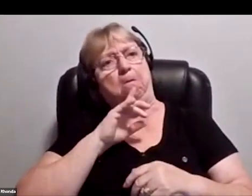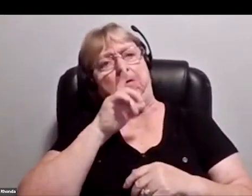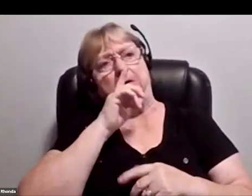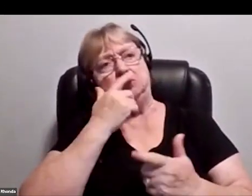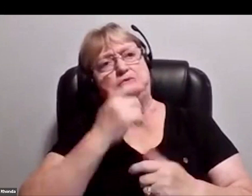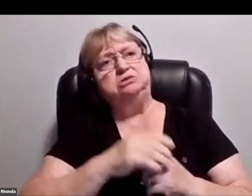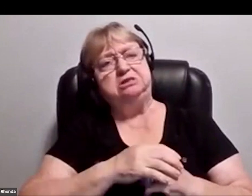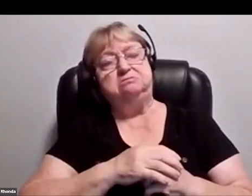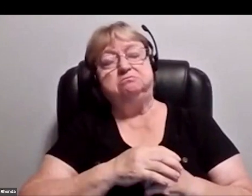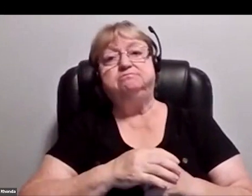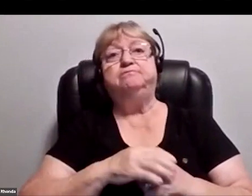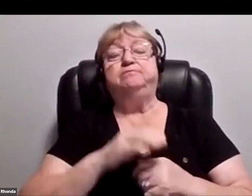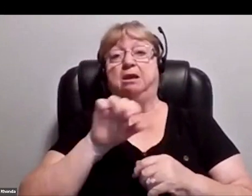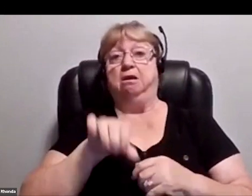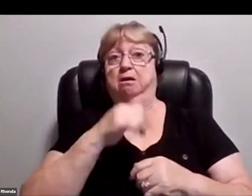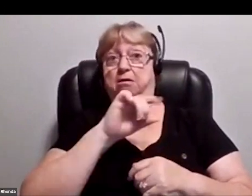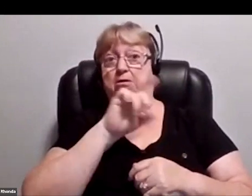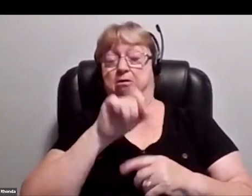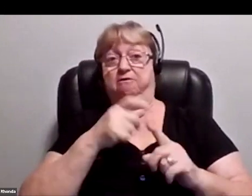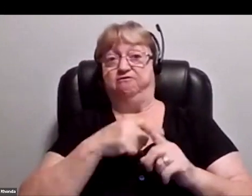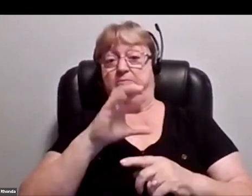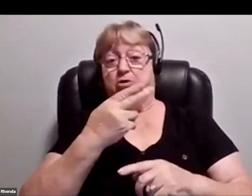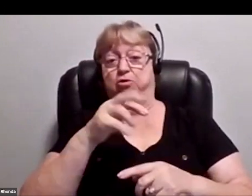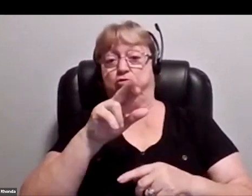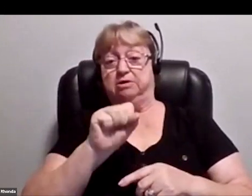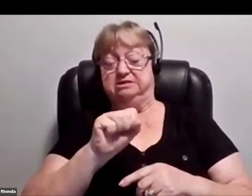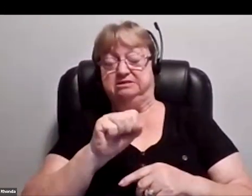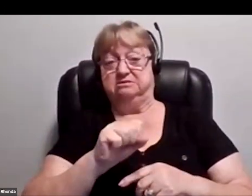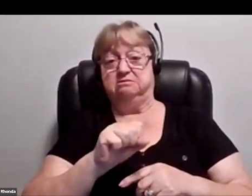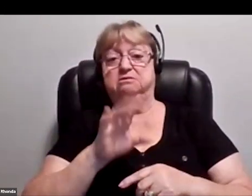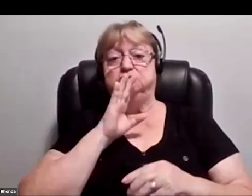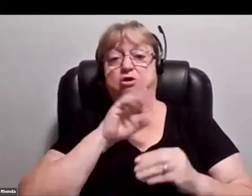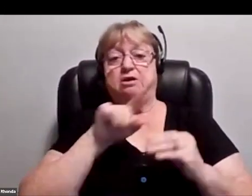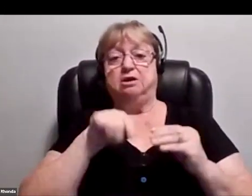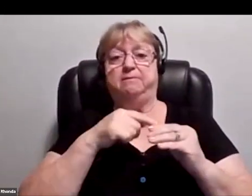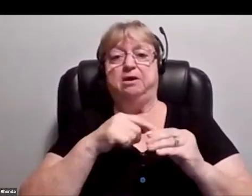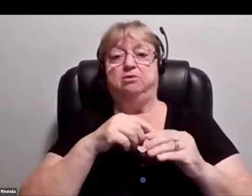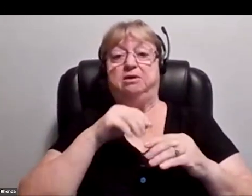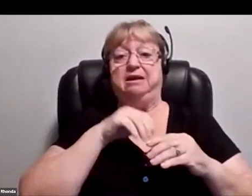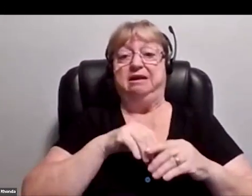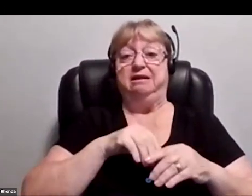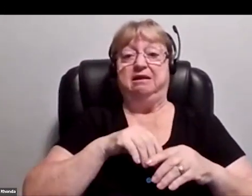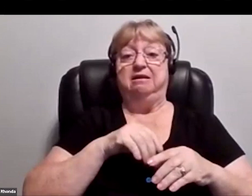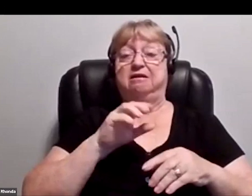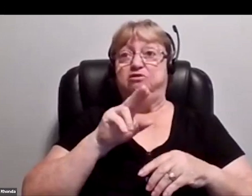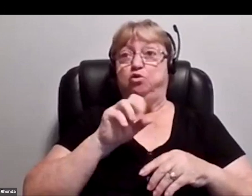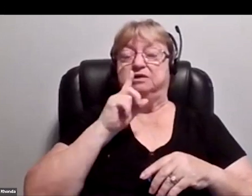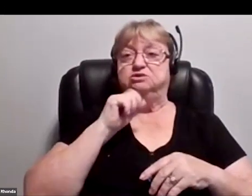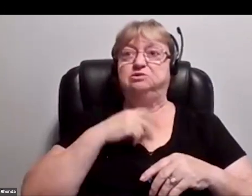We have another question from Chris, talking about, "In the US, we had a beautiful display of the Aurora Borealis.